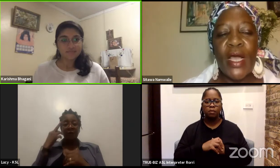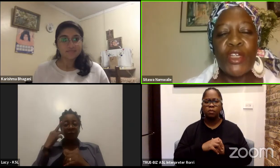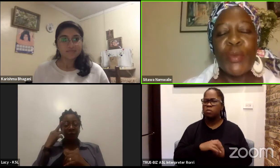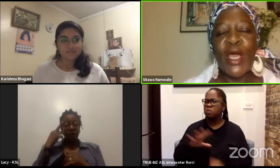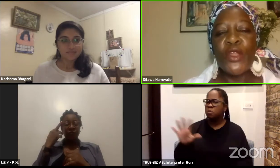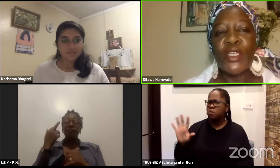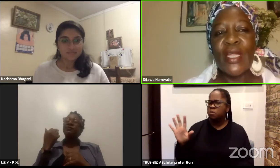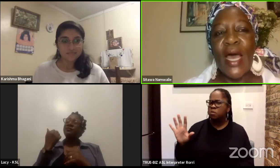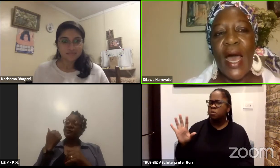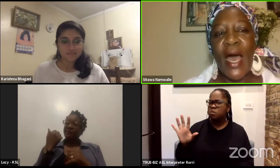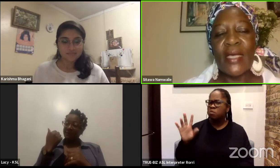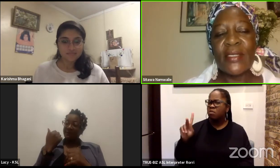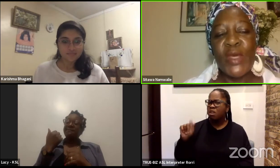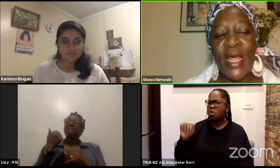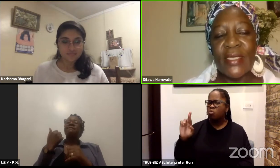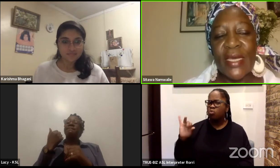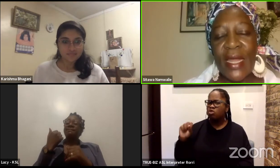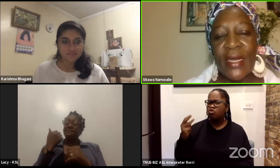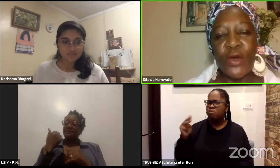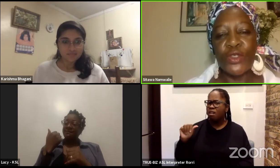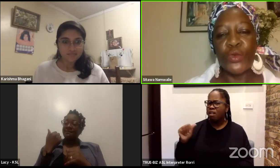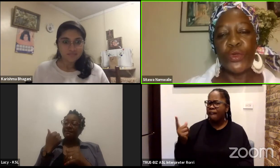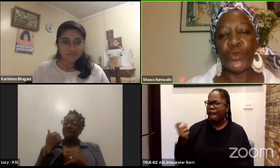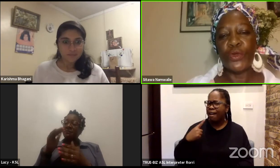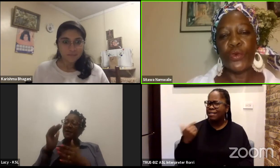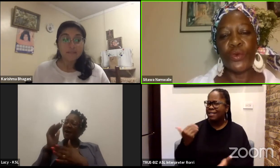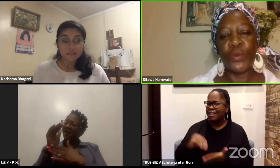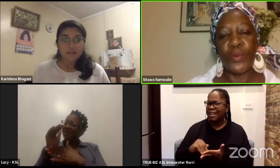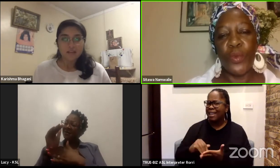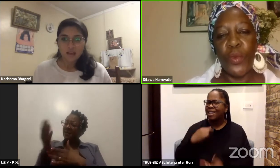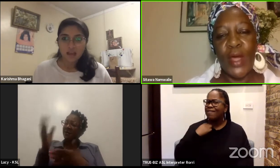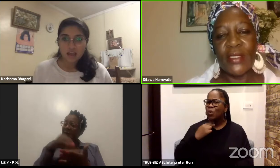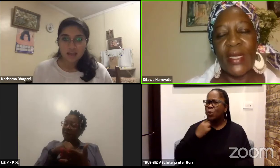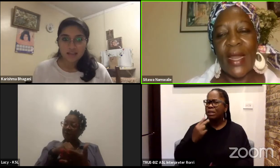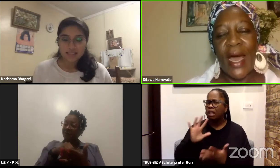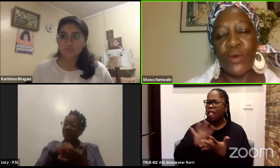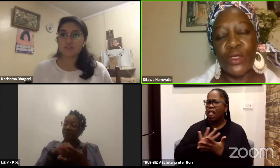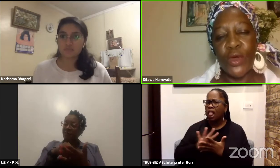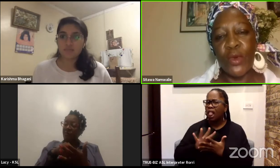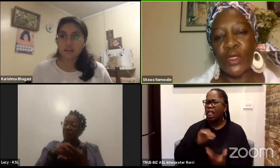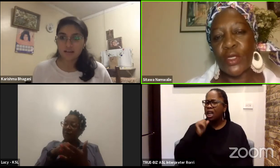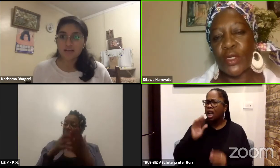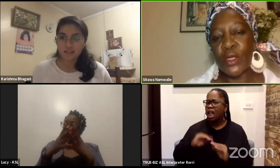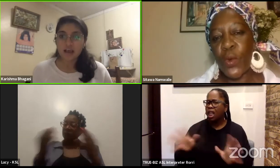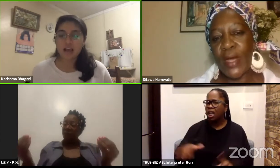Karishma, can you just ask me that again, 'cause you went in and out, so I'm not quite-